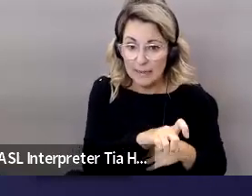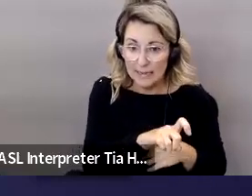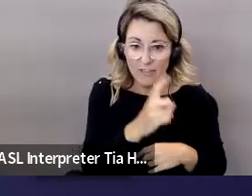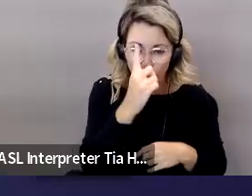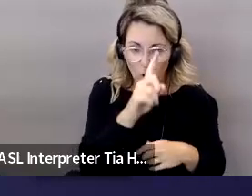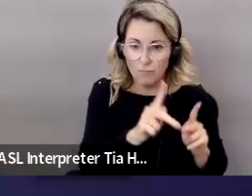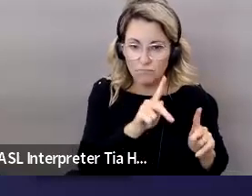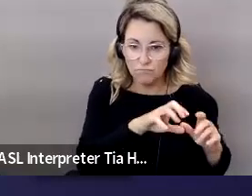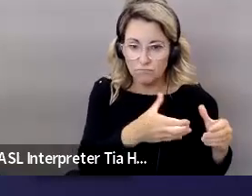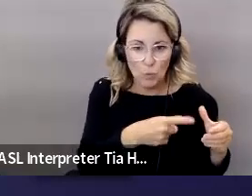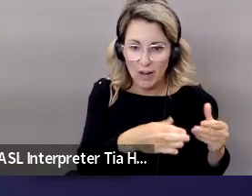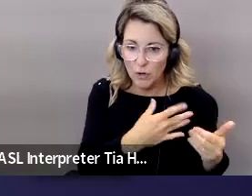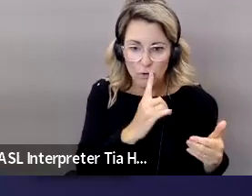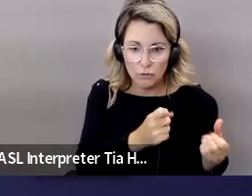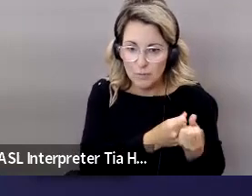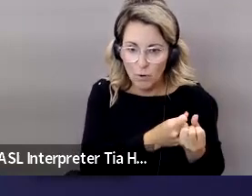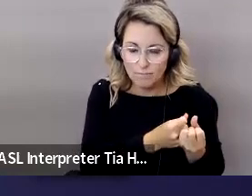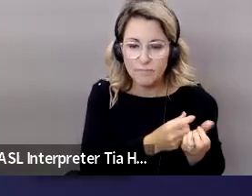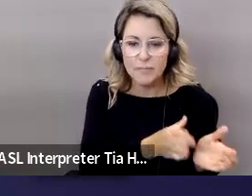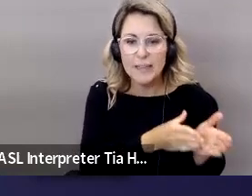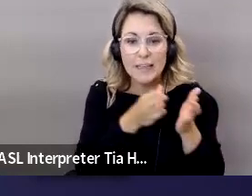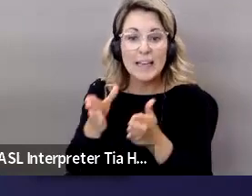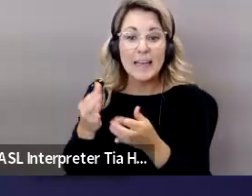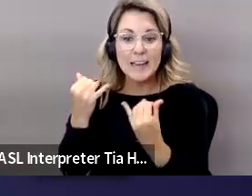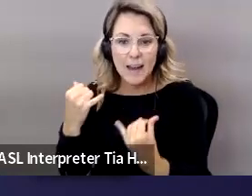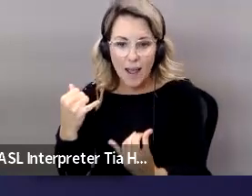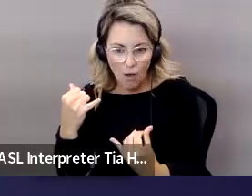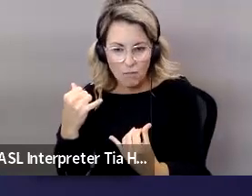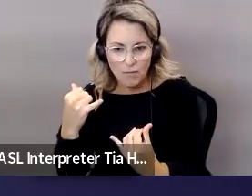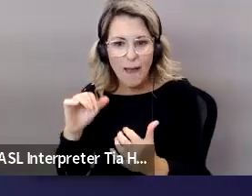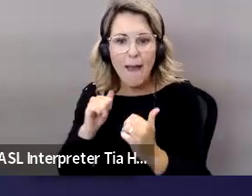And here, what we call when we call this a comprehensive literature view it's no longer about